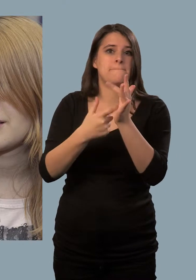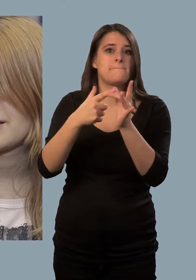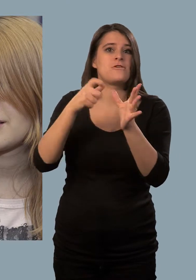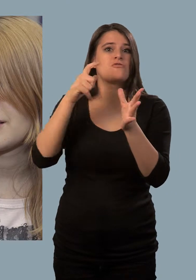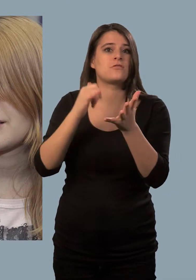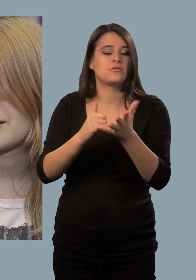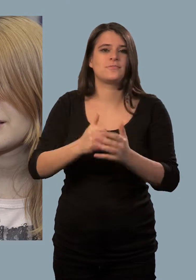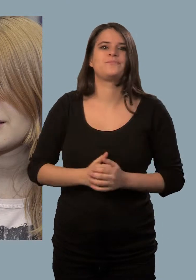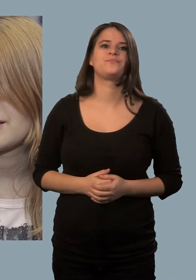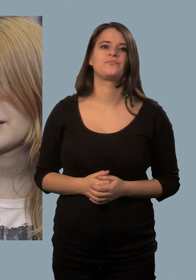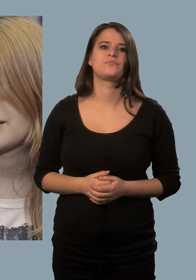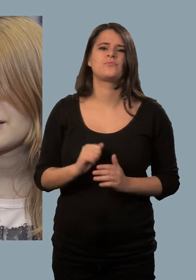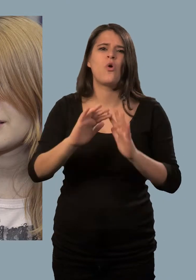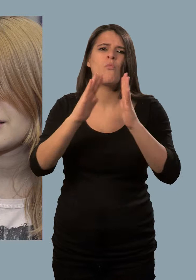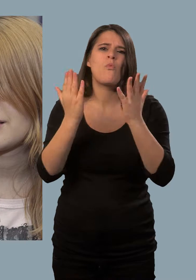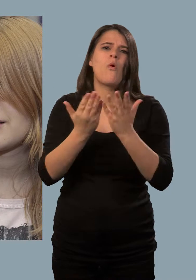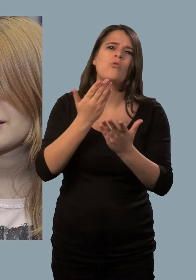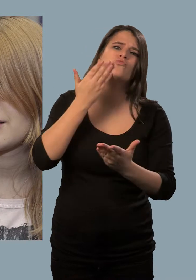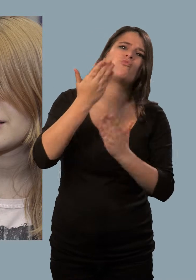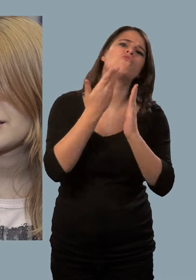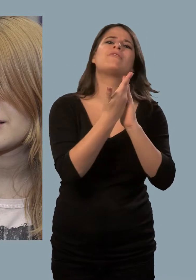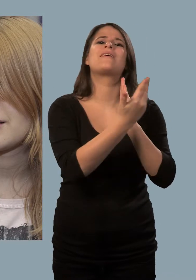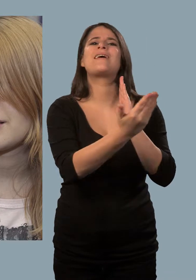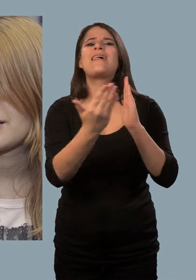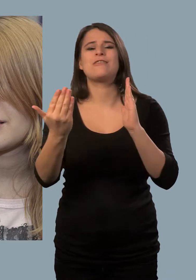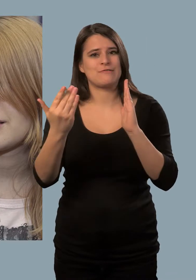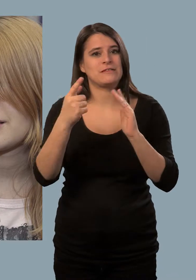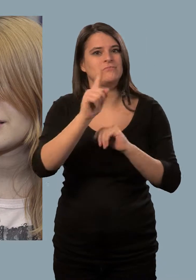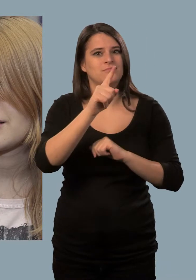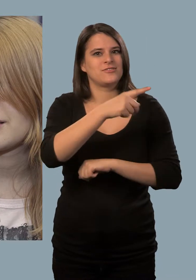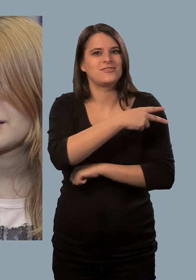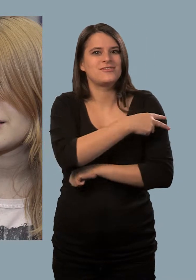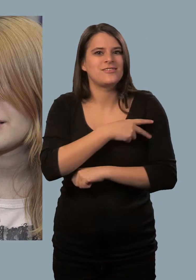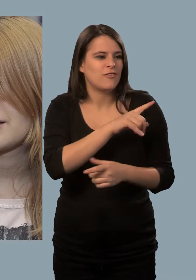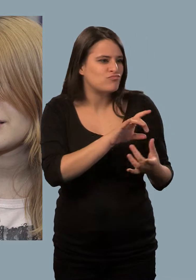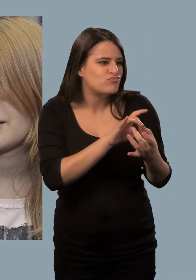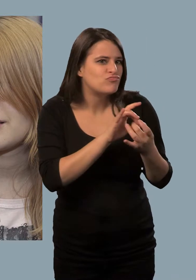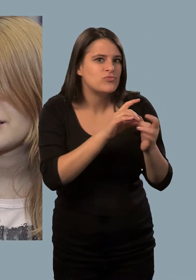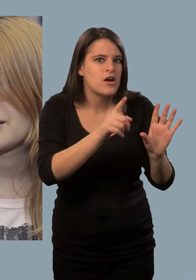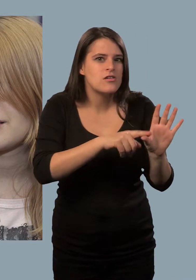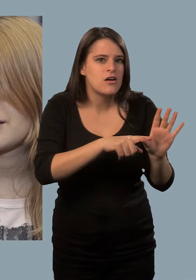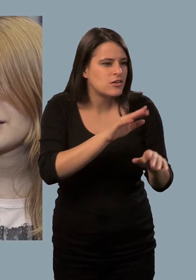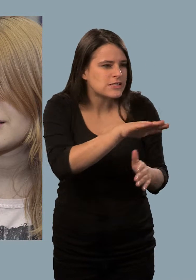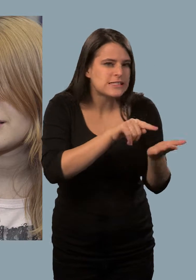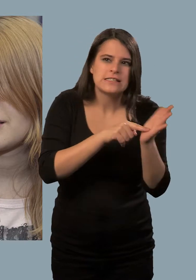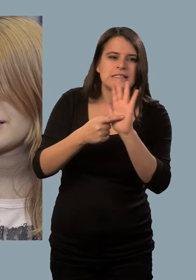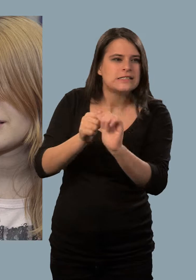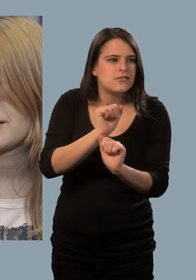The World Stories gallery saw museum staff working with young people to interpret different